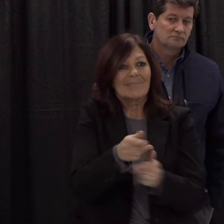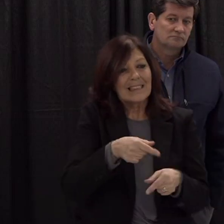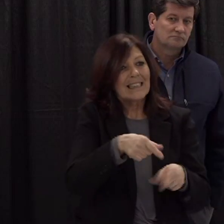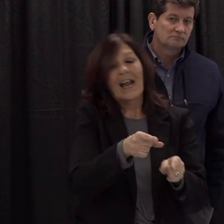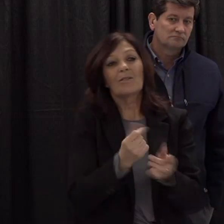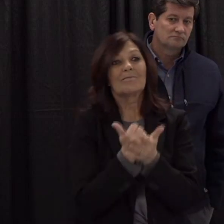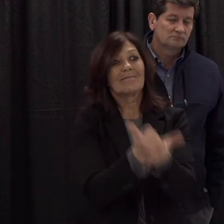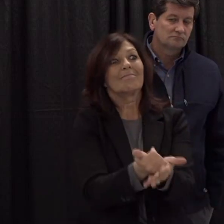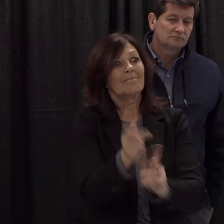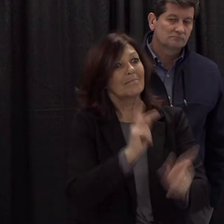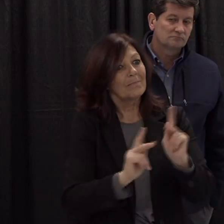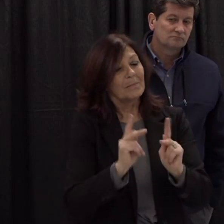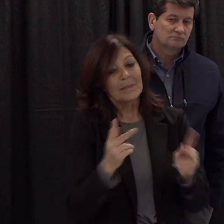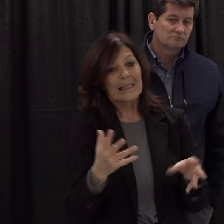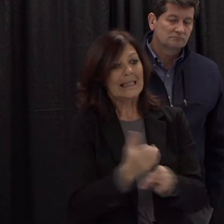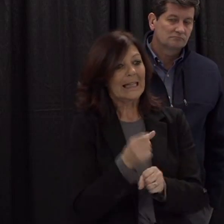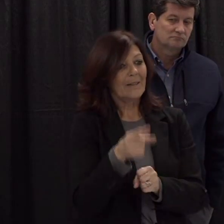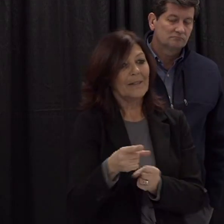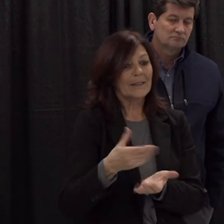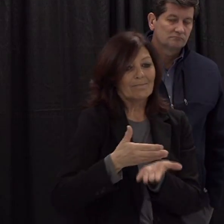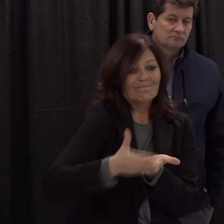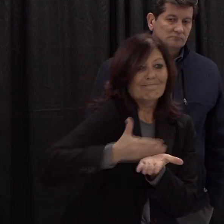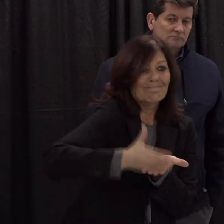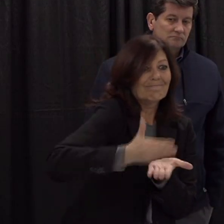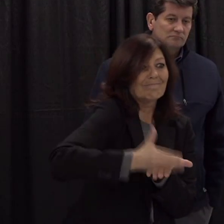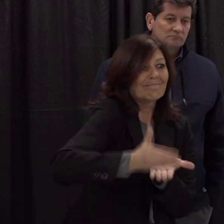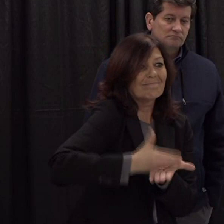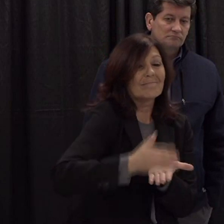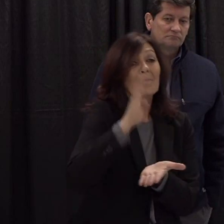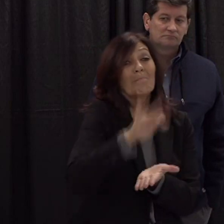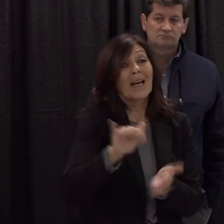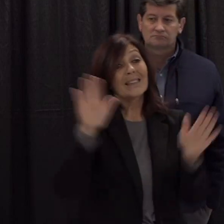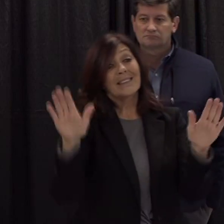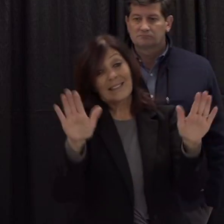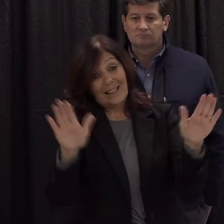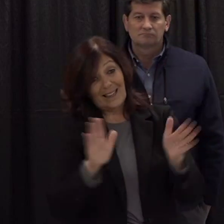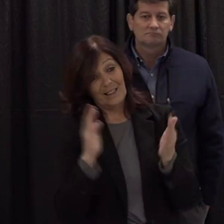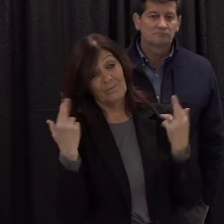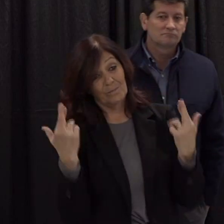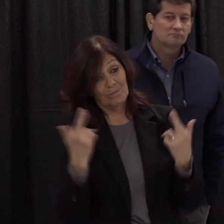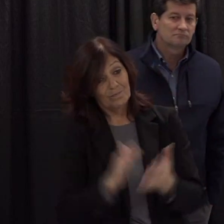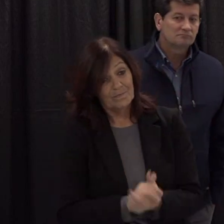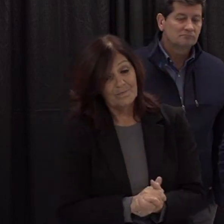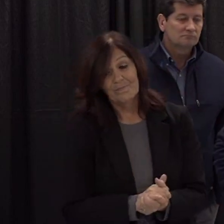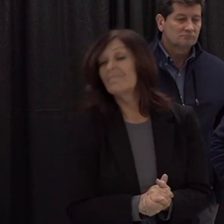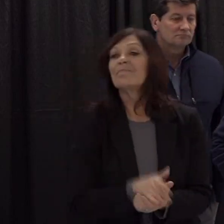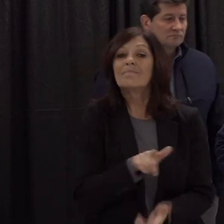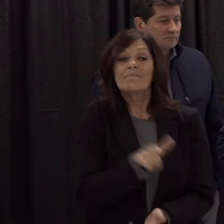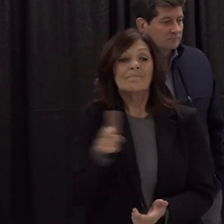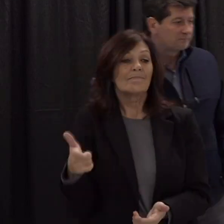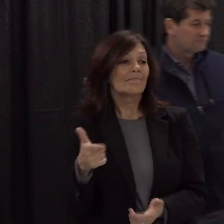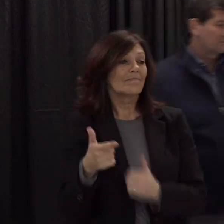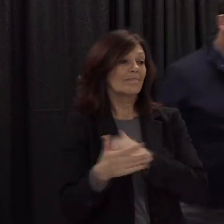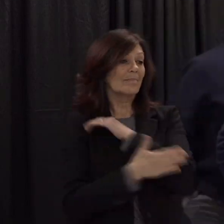out and get the the region back on its feet by Sunday. That turned back over to you, County Executive.